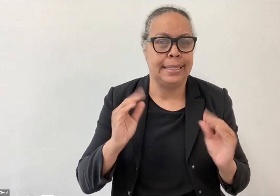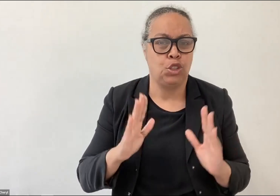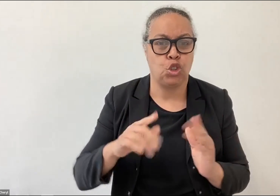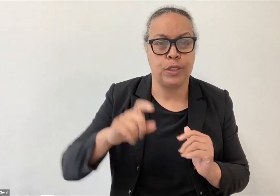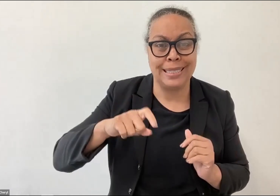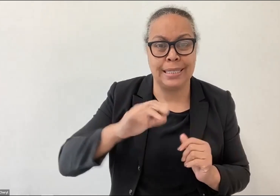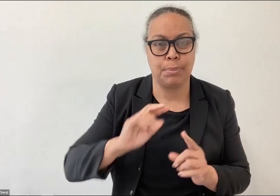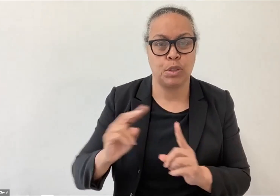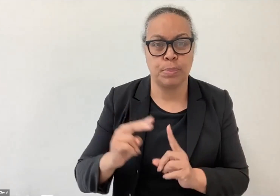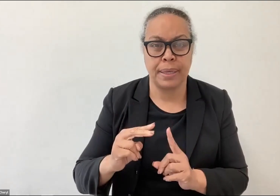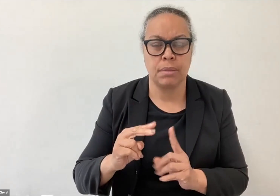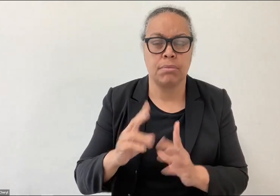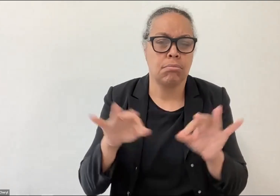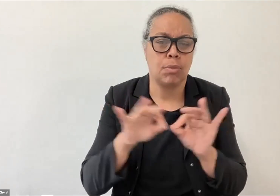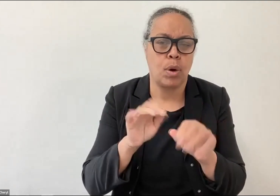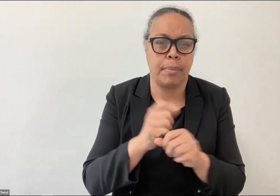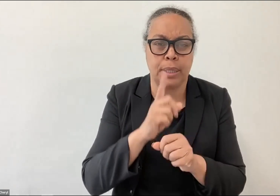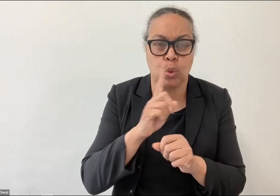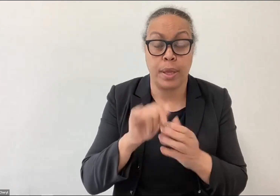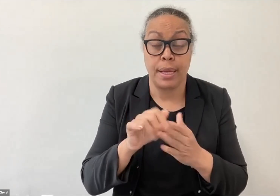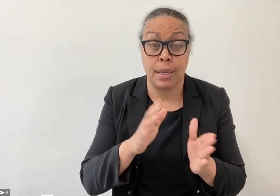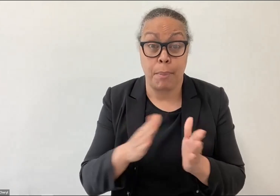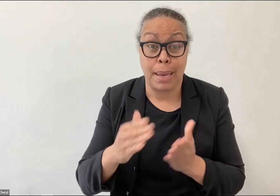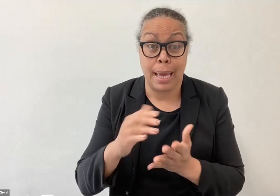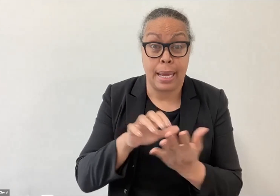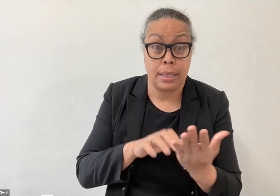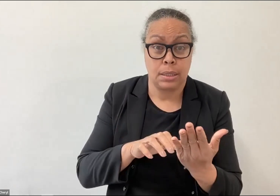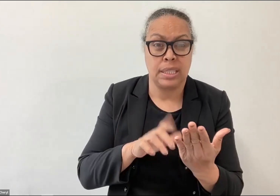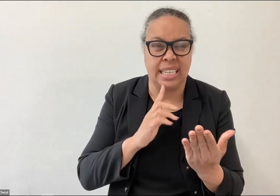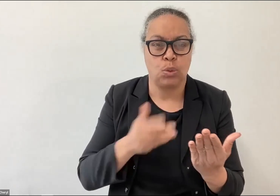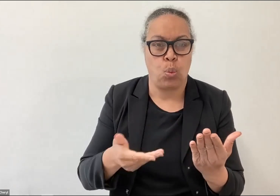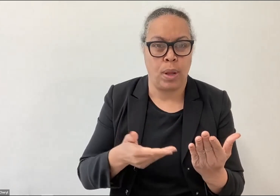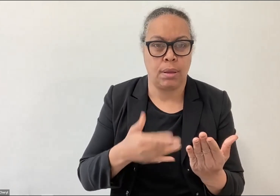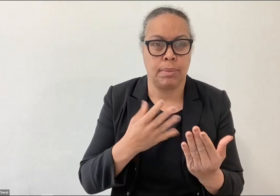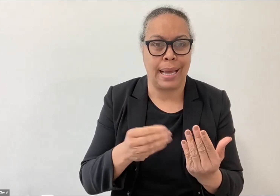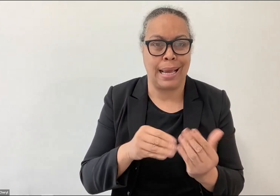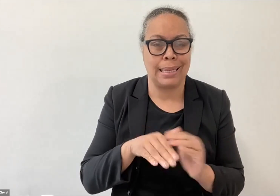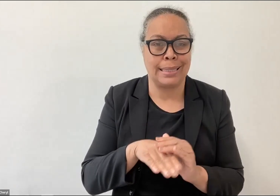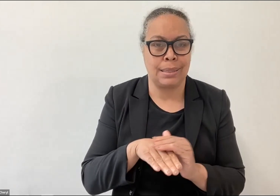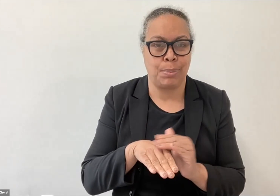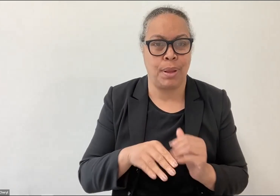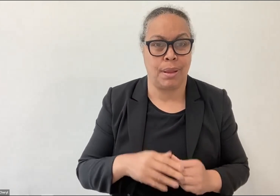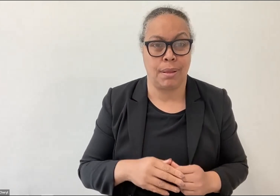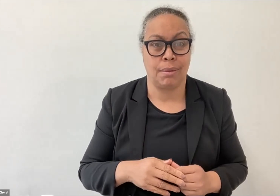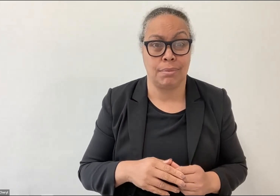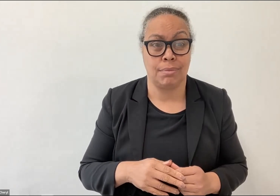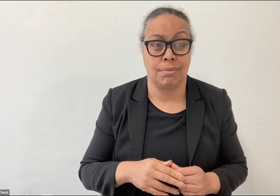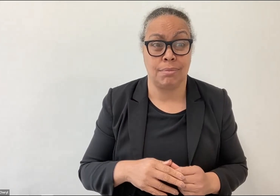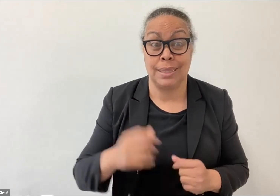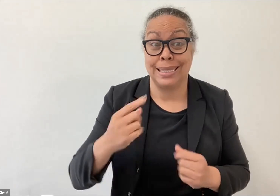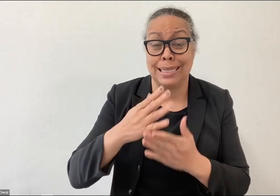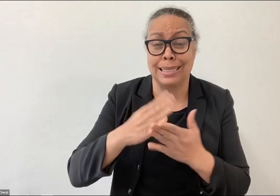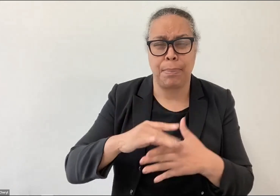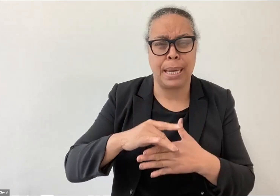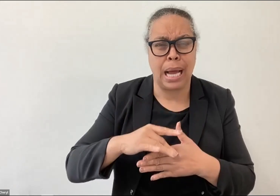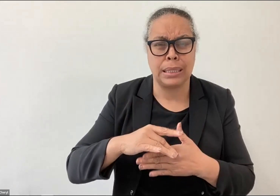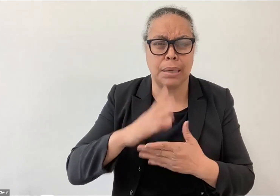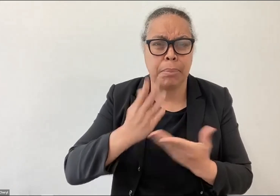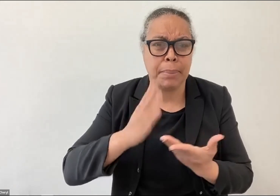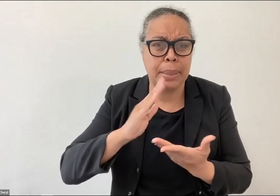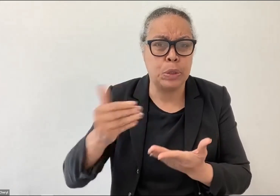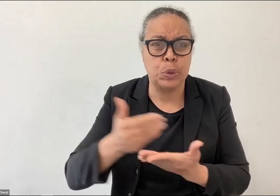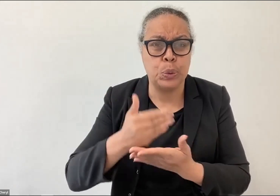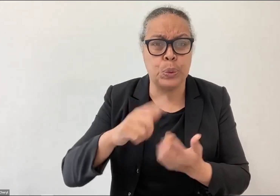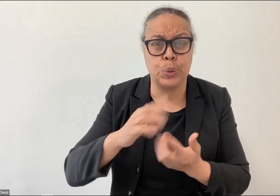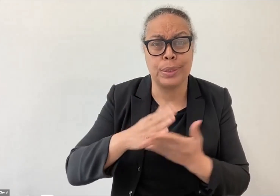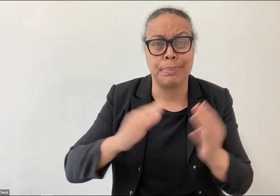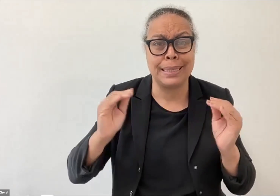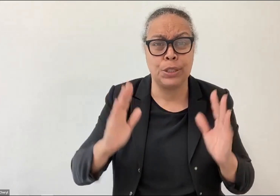We wanted to make sure that the plans were welcoming and accessible, even though some of the content might be new to some teachers.